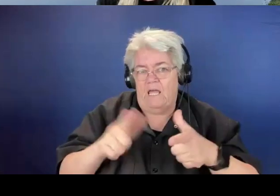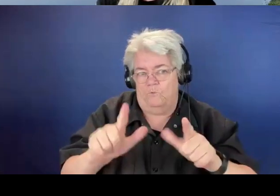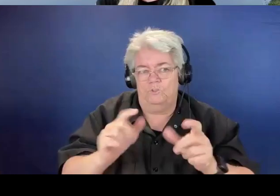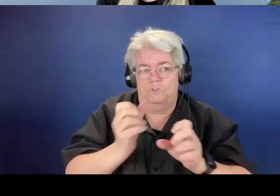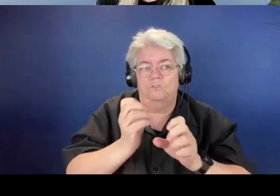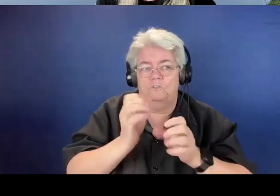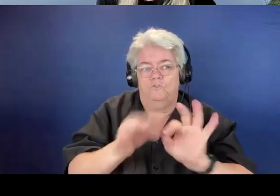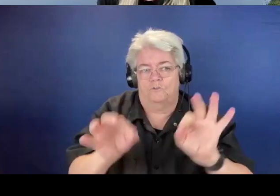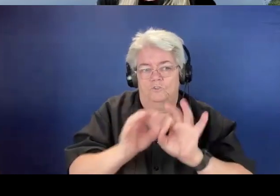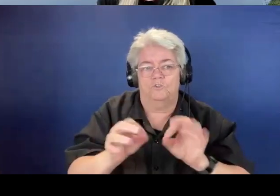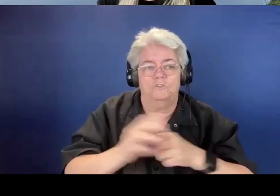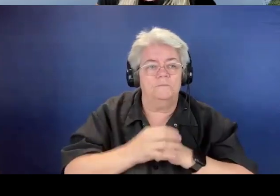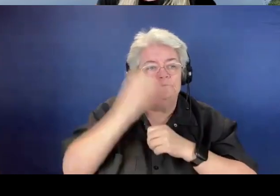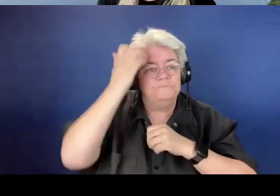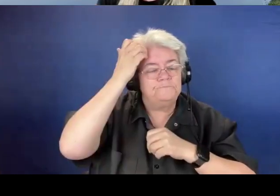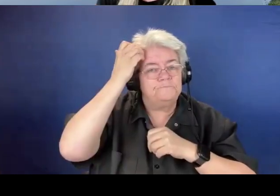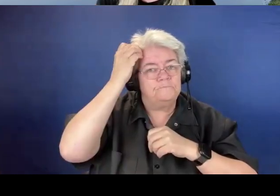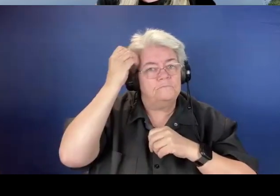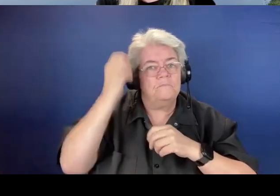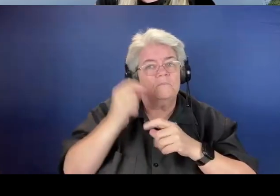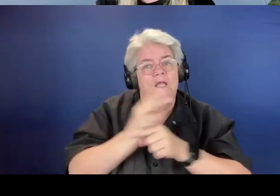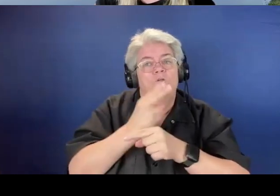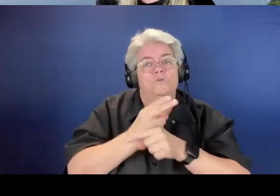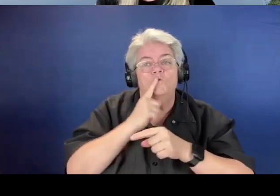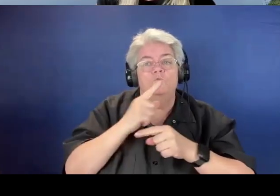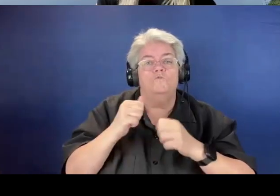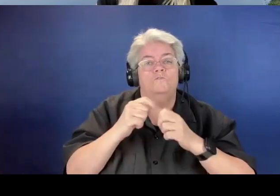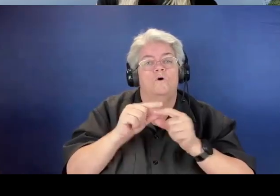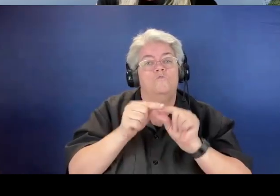child's understanding and use grammatical structures of English.